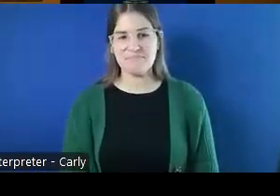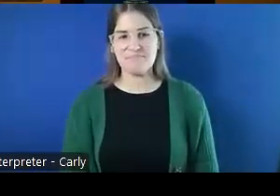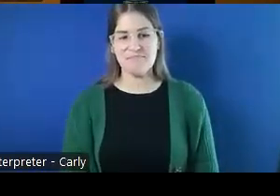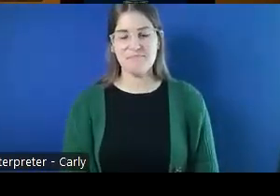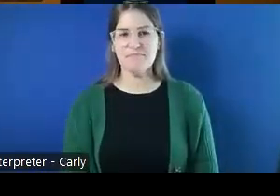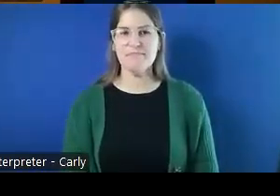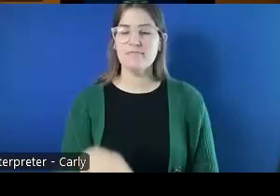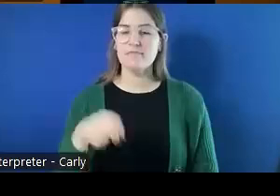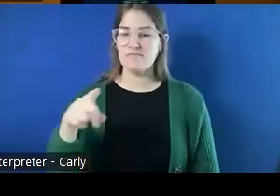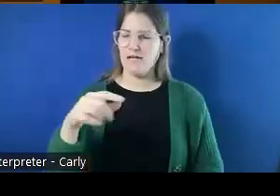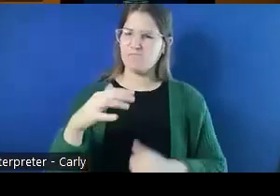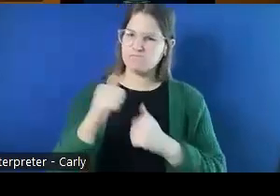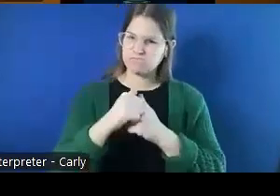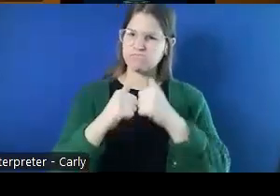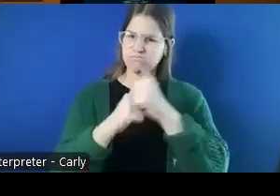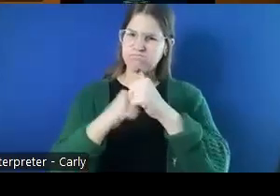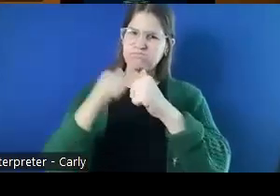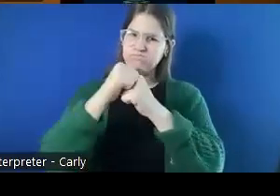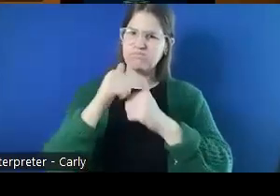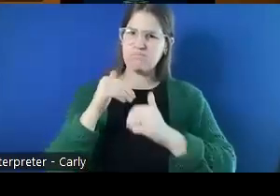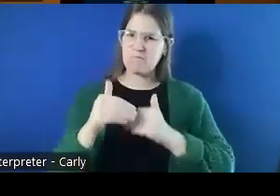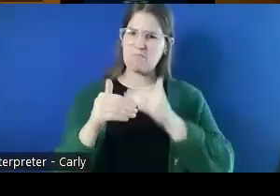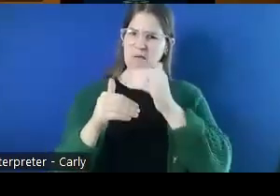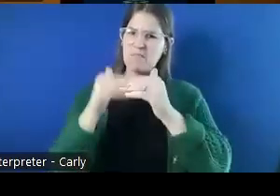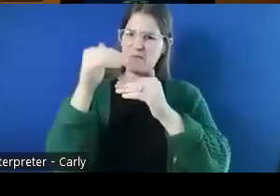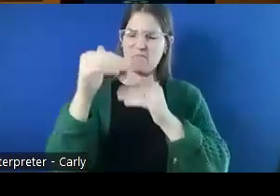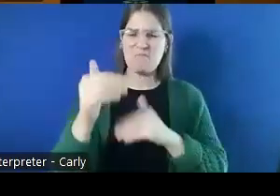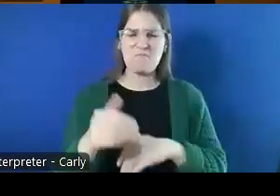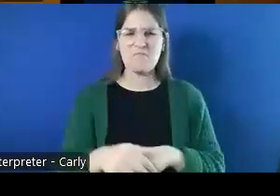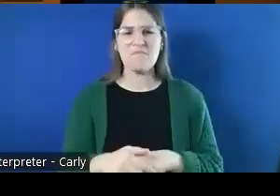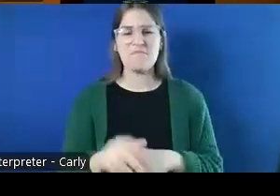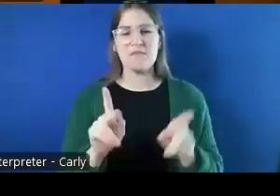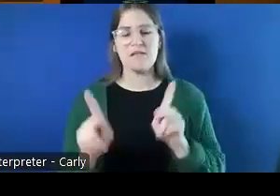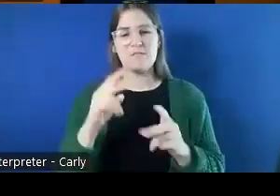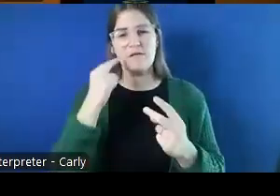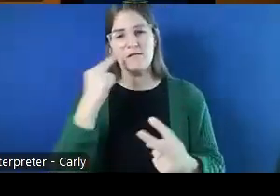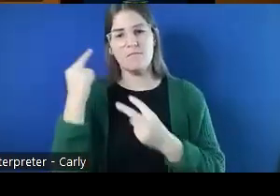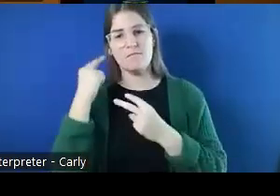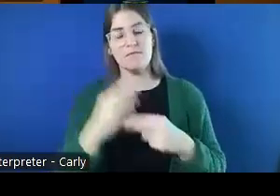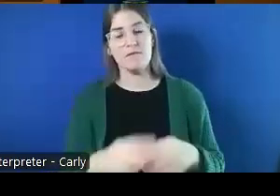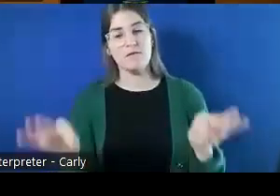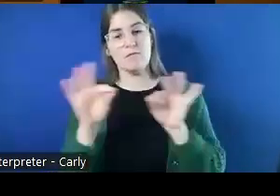therapeutic process where people recount important and meaningful memories in their life and they'll